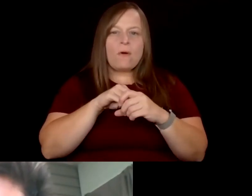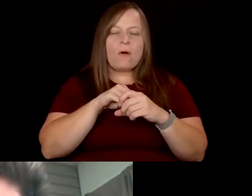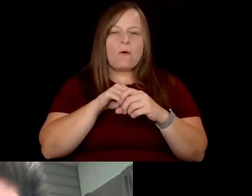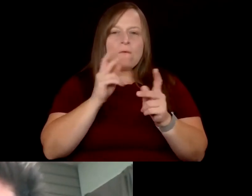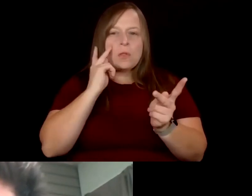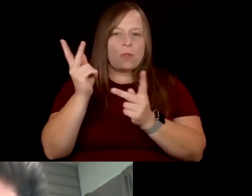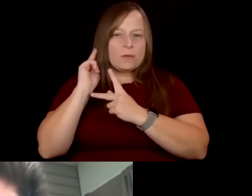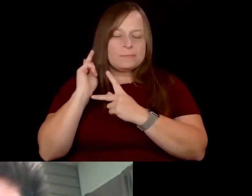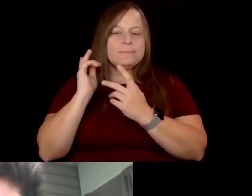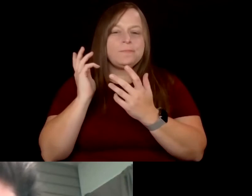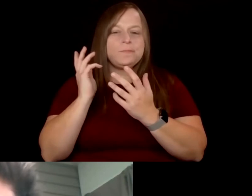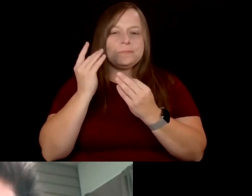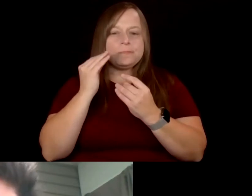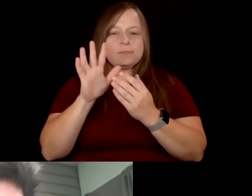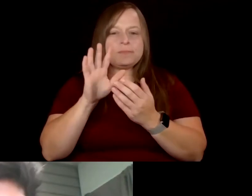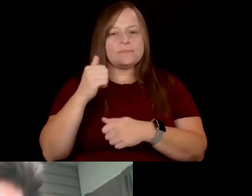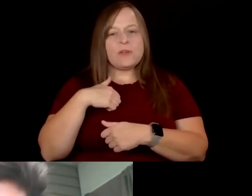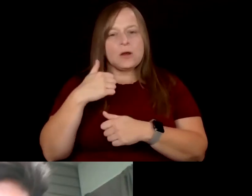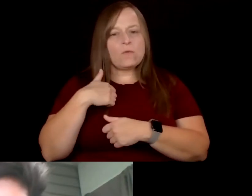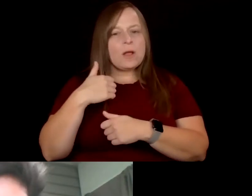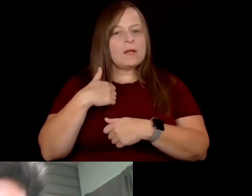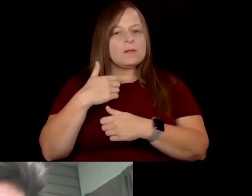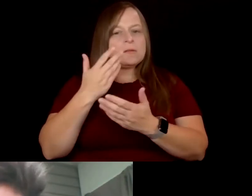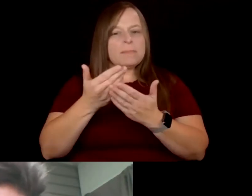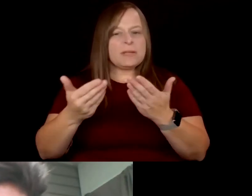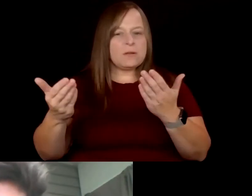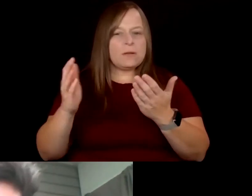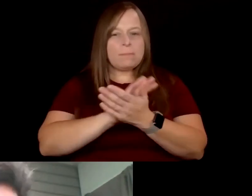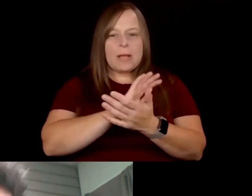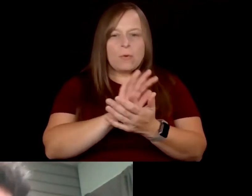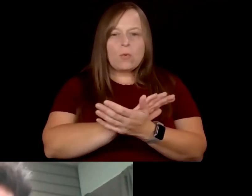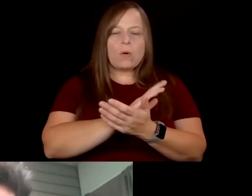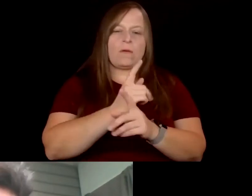at veterans' materials, paperwork from when they were in the military,